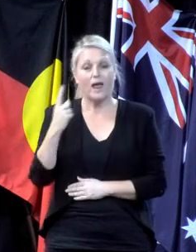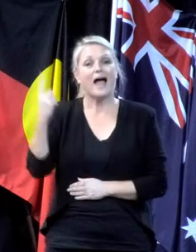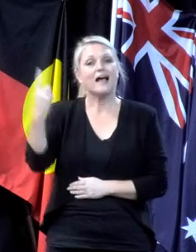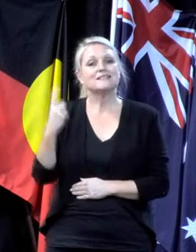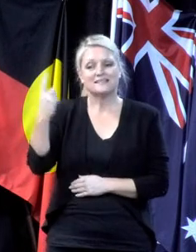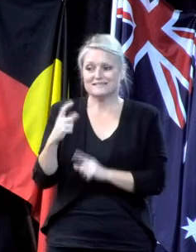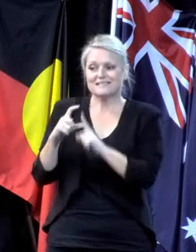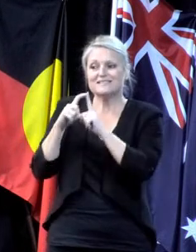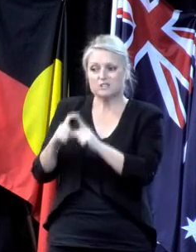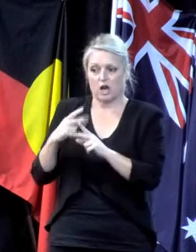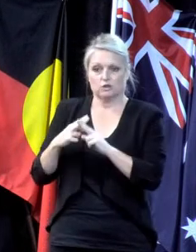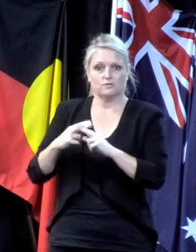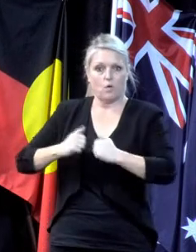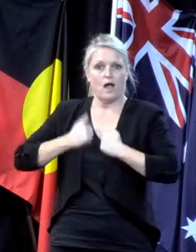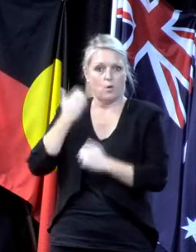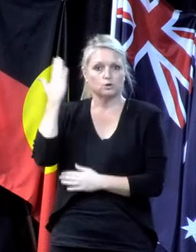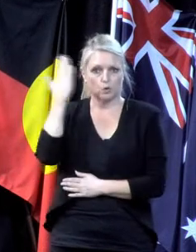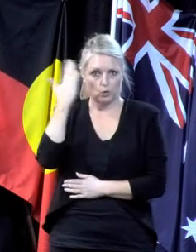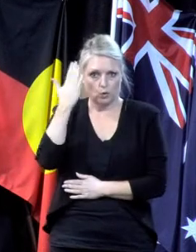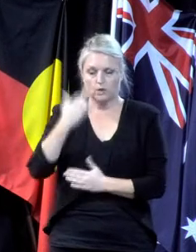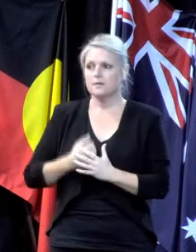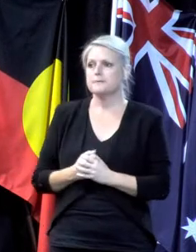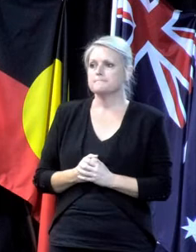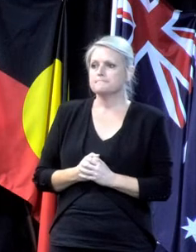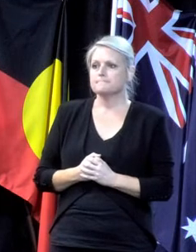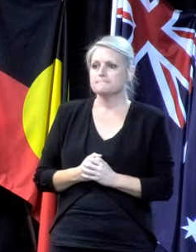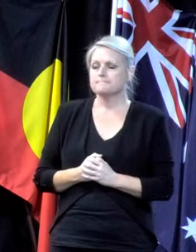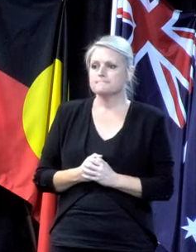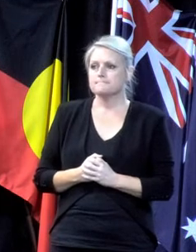It is with a diverse range of students that we’ve got.